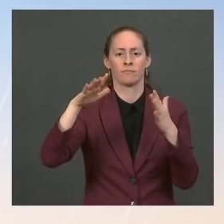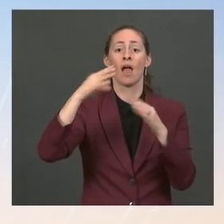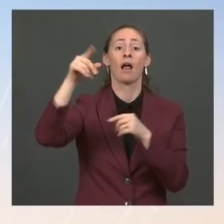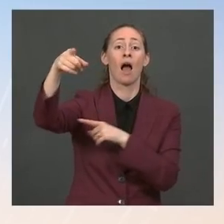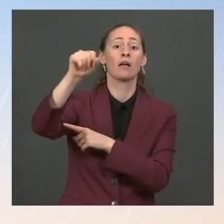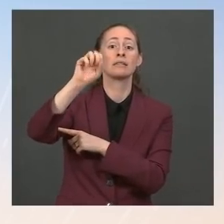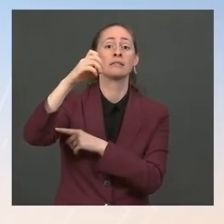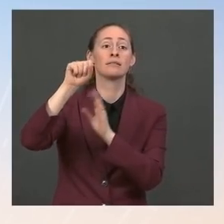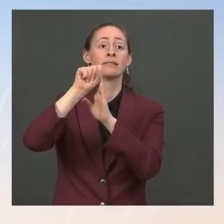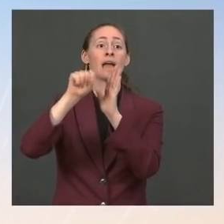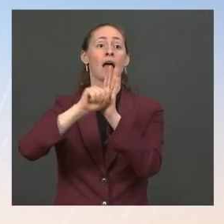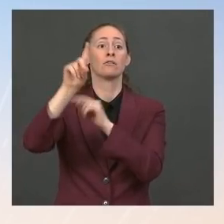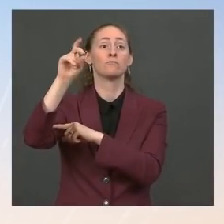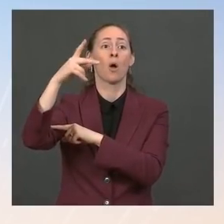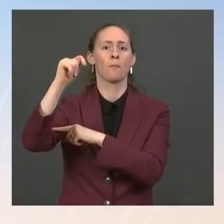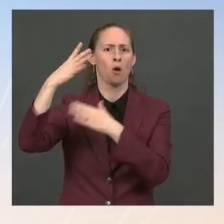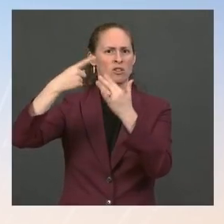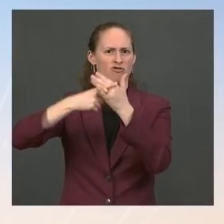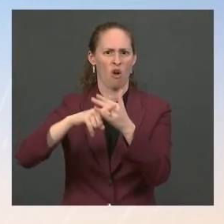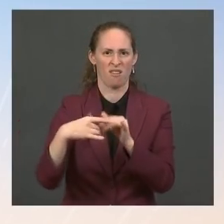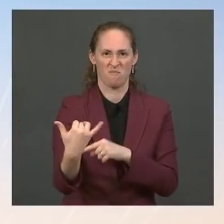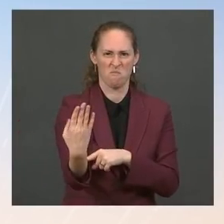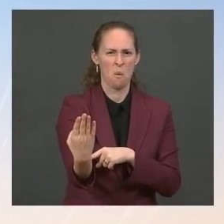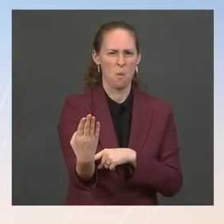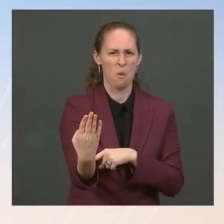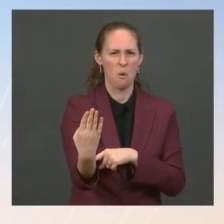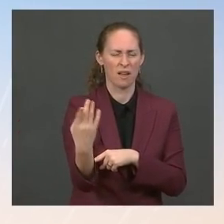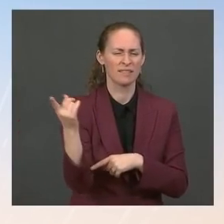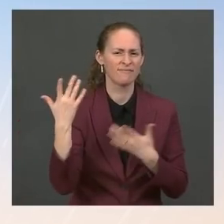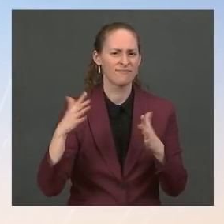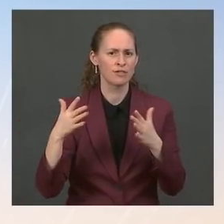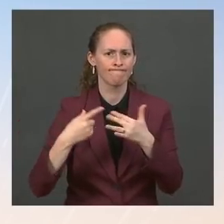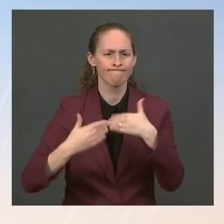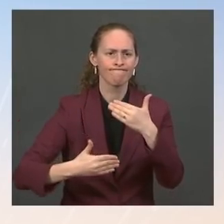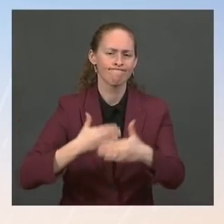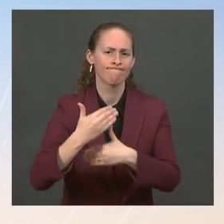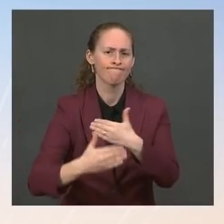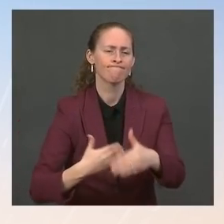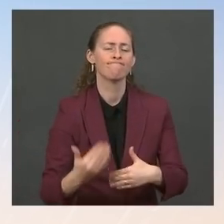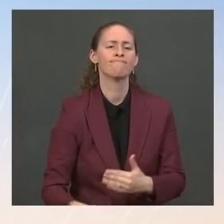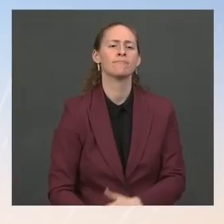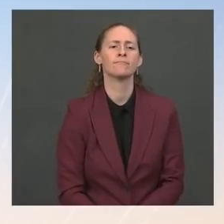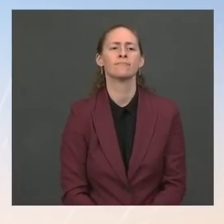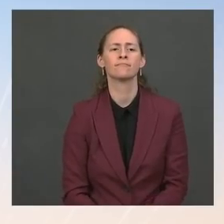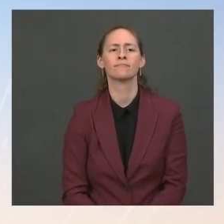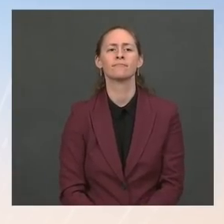to roll out sanctions targeting elements aligned with the TPLF and Ethiopian military to allow time and space